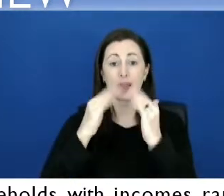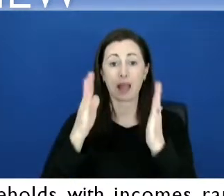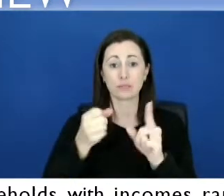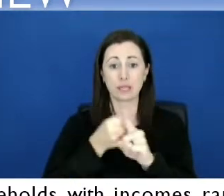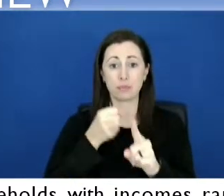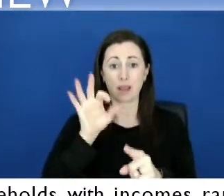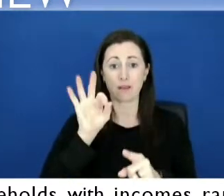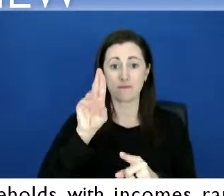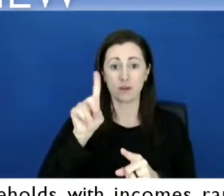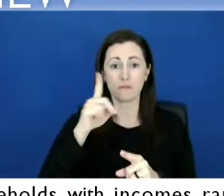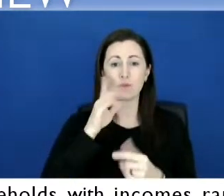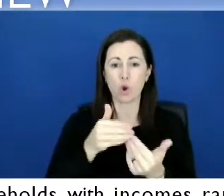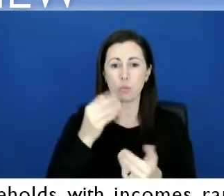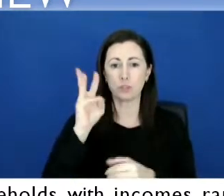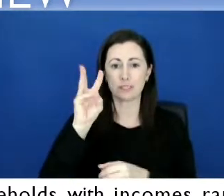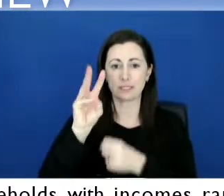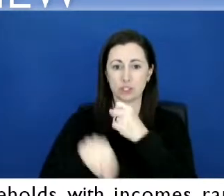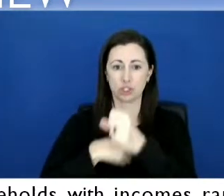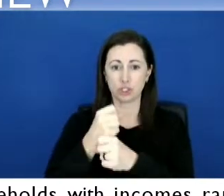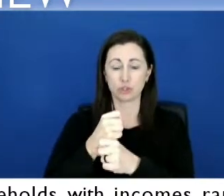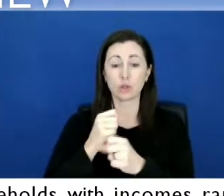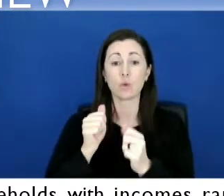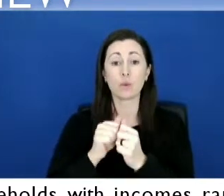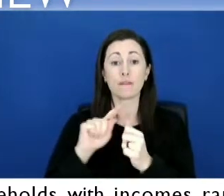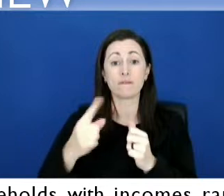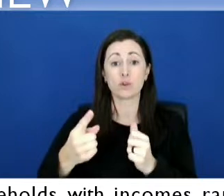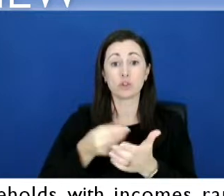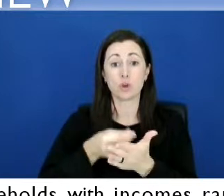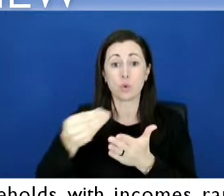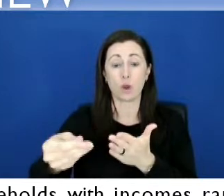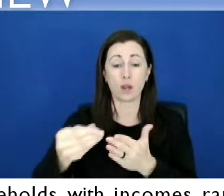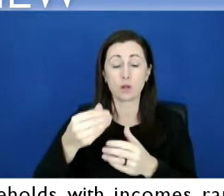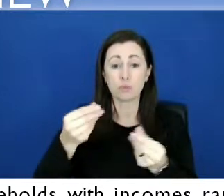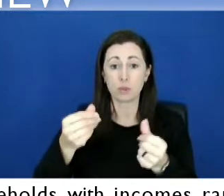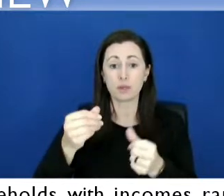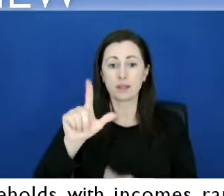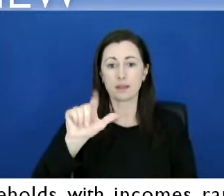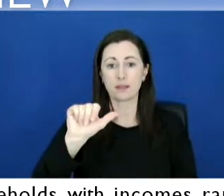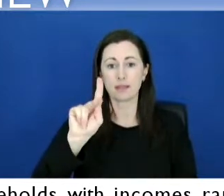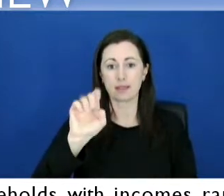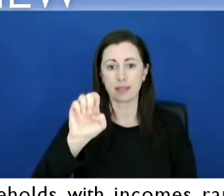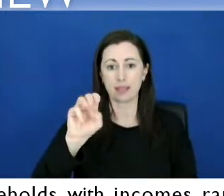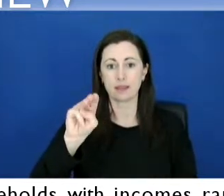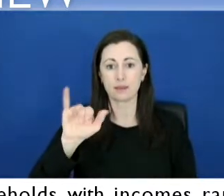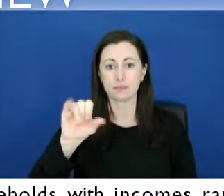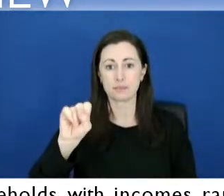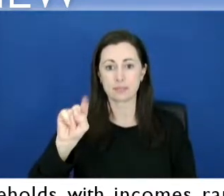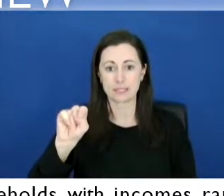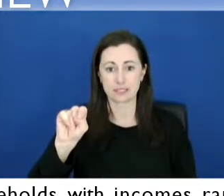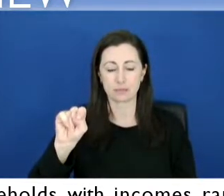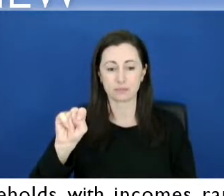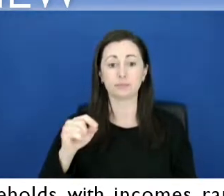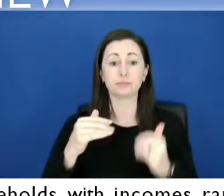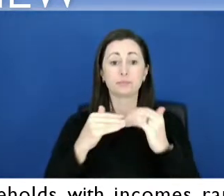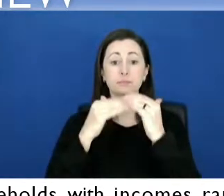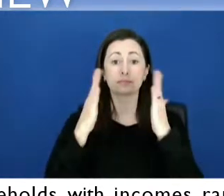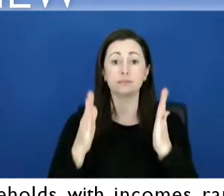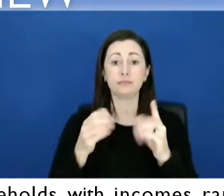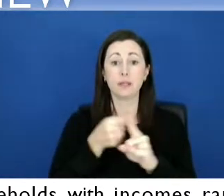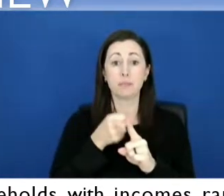PARTNERING WITH ASSERT HOUSING AND HOUSING IMPACT FUND FOR ALMOST SIX YEARS WITH THE FIRST